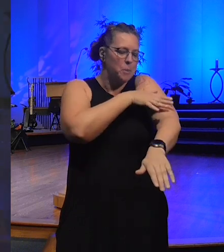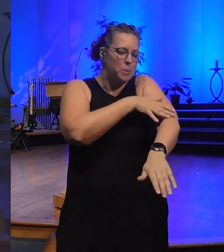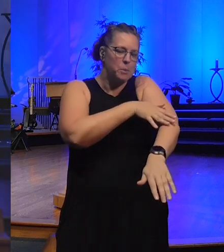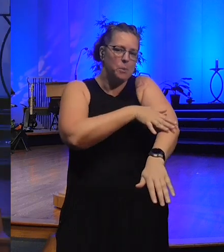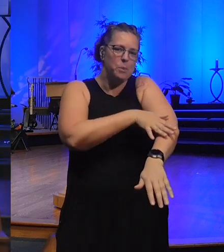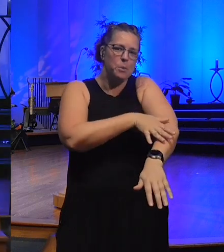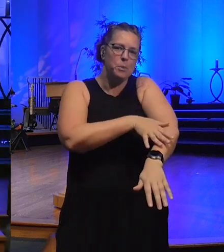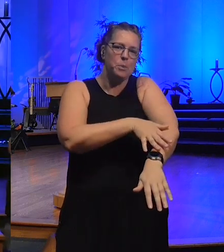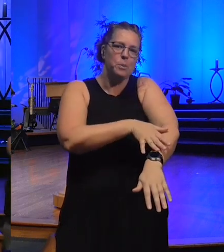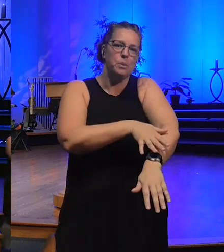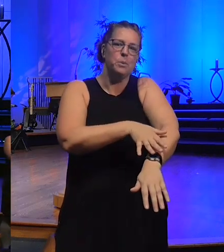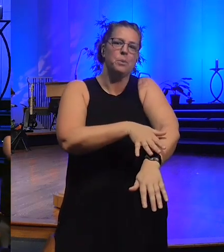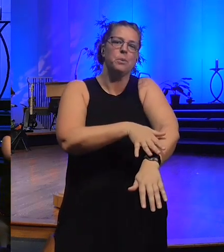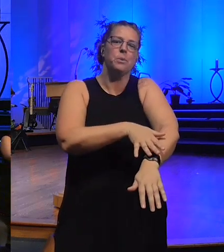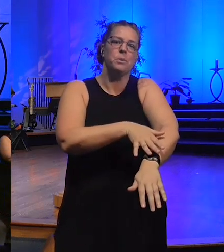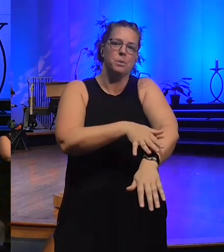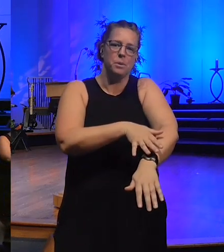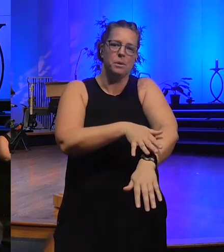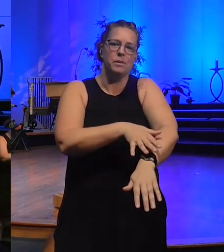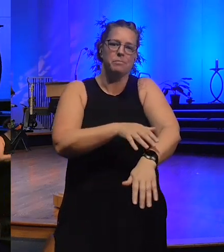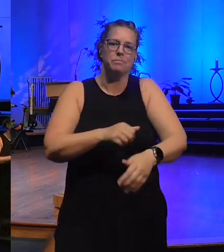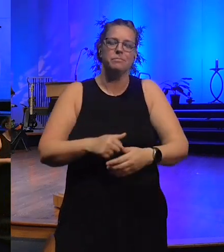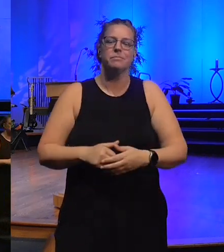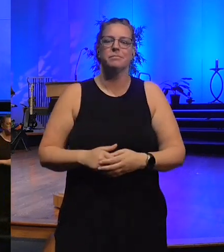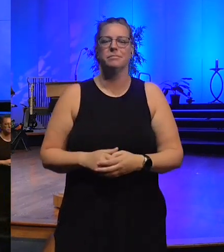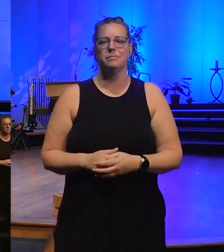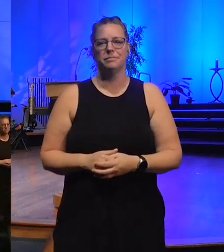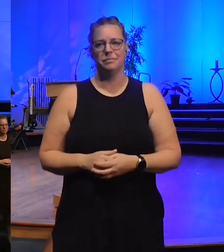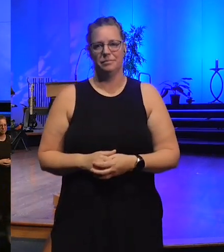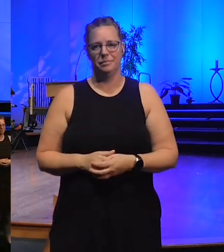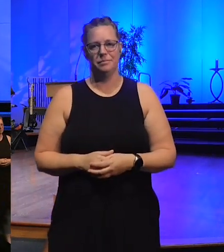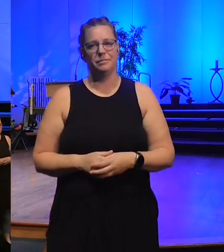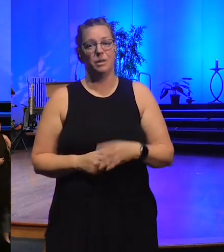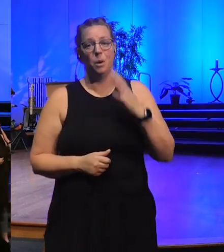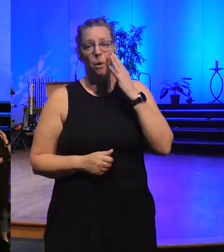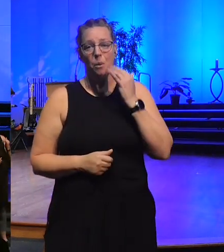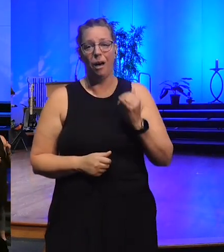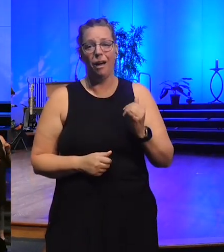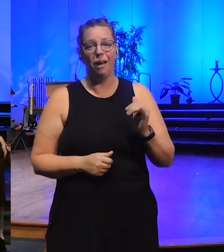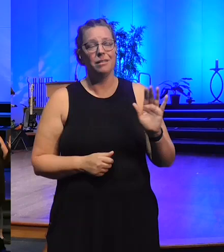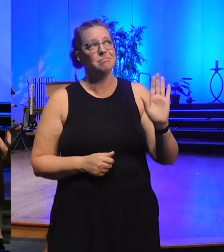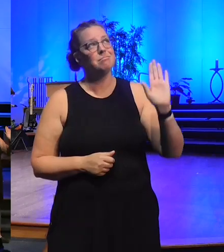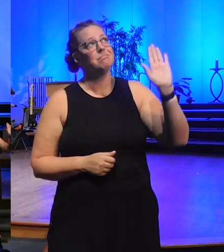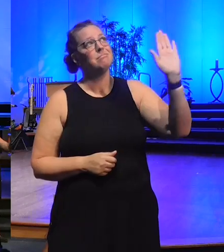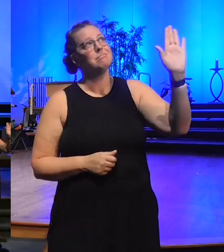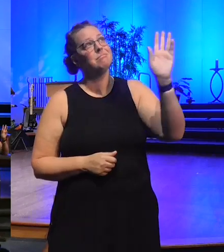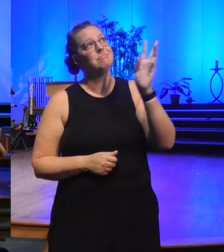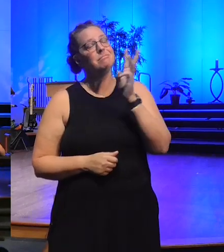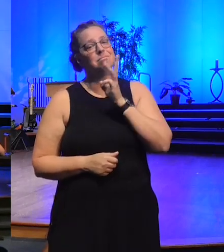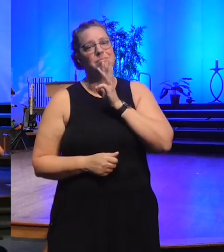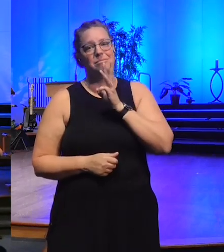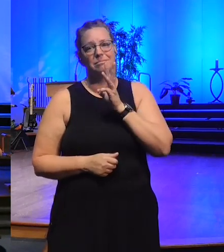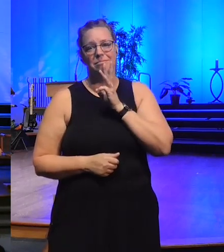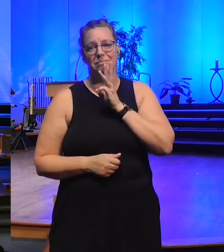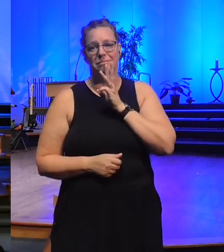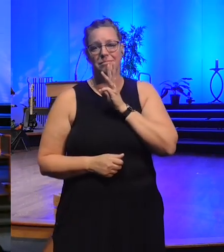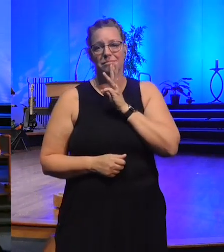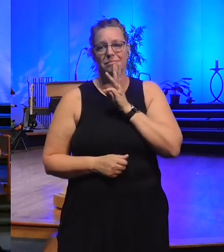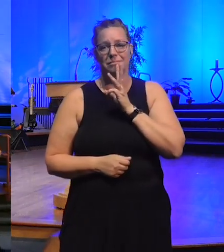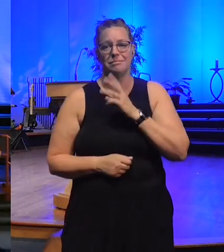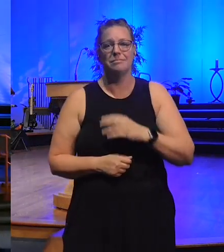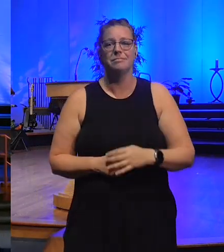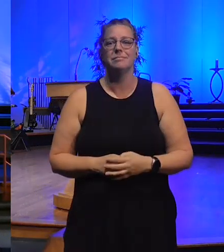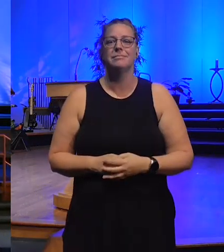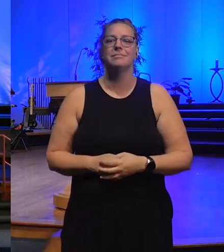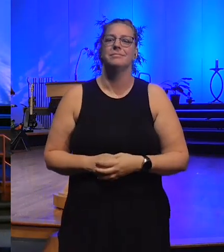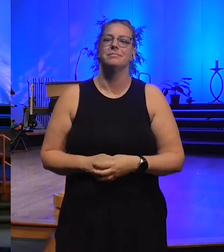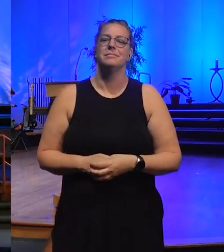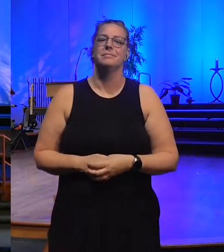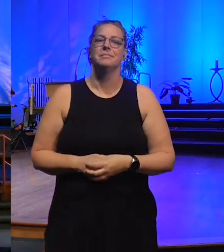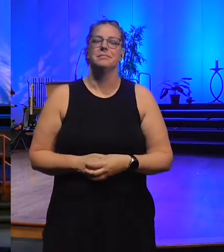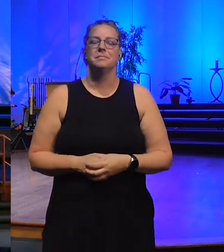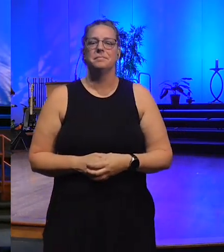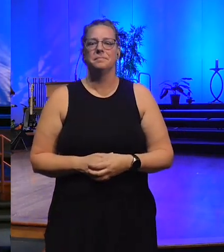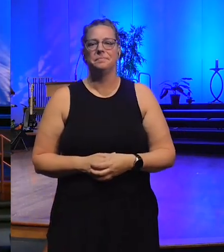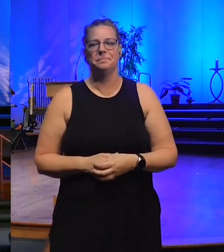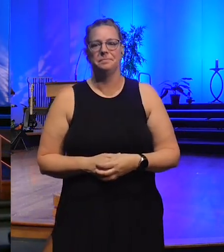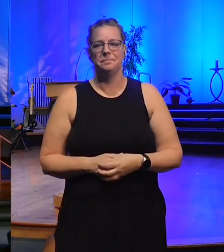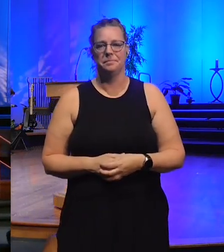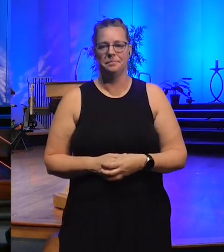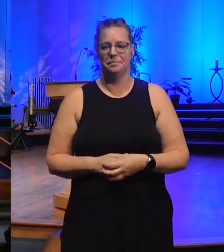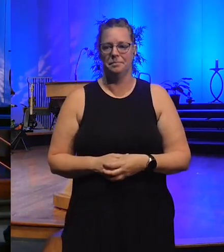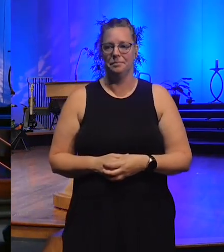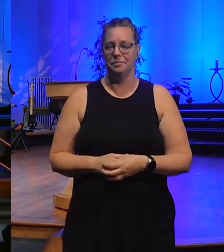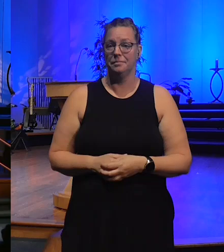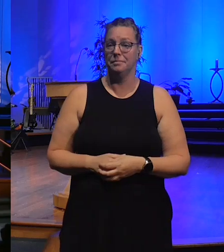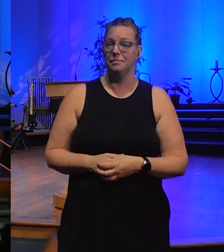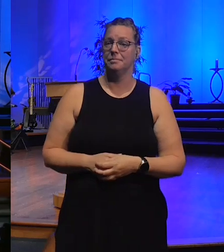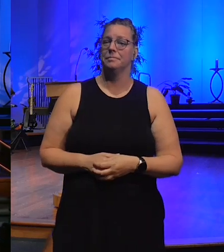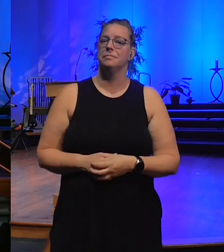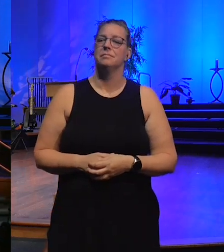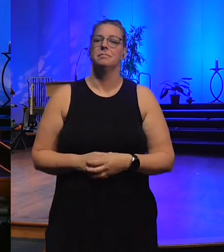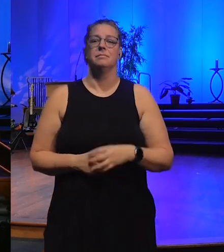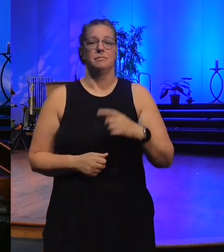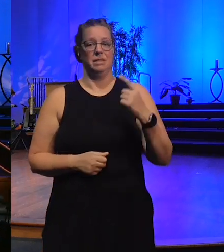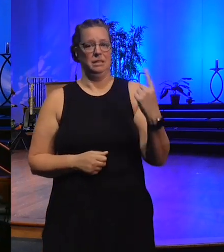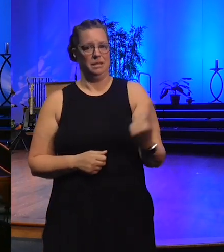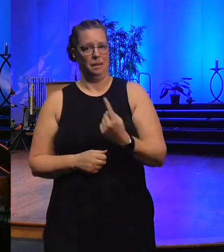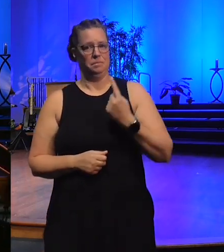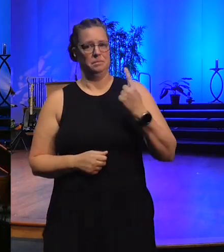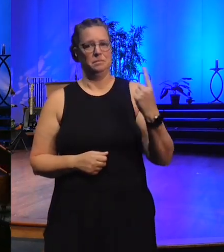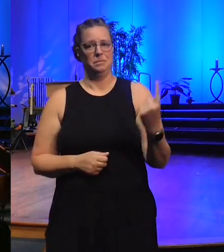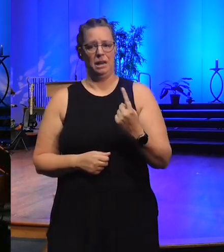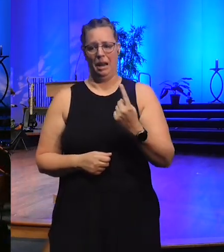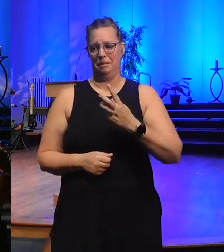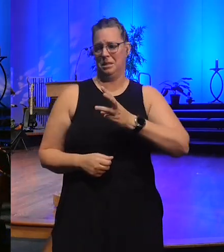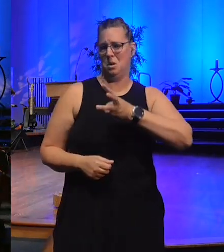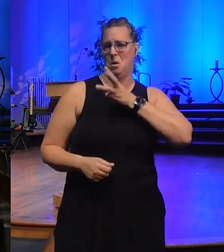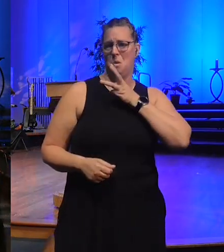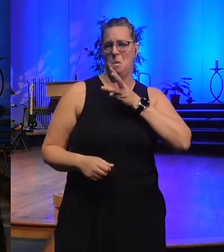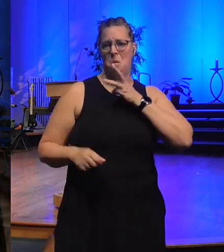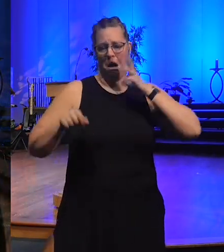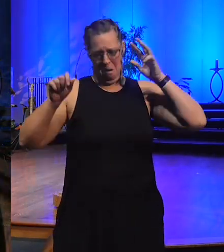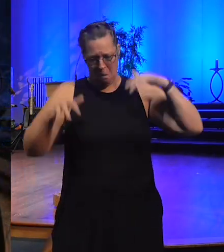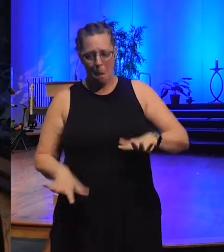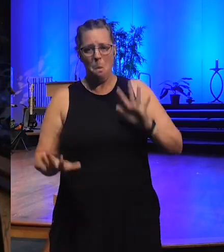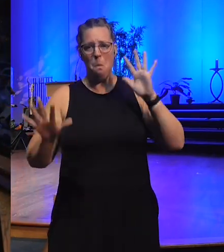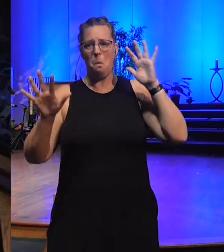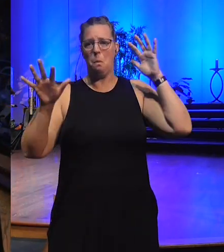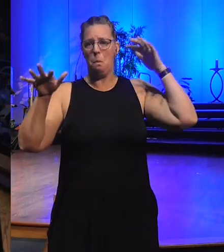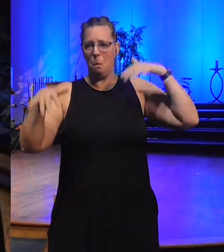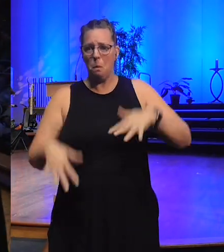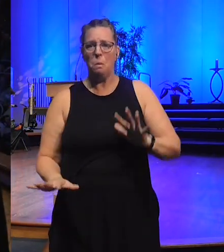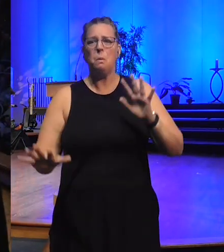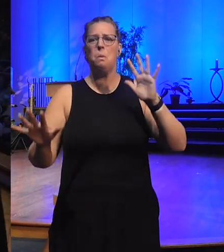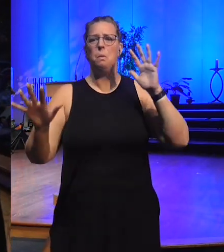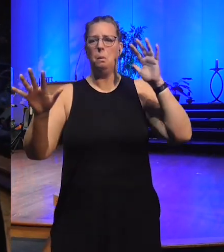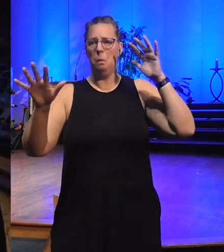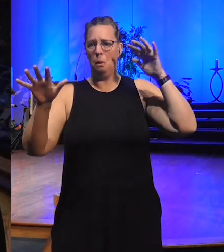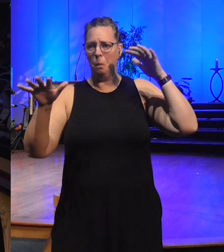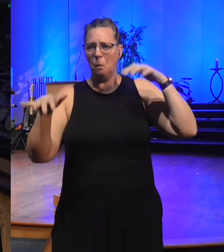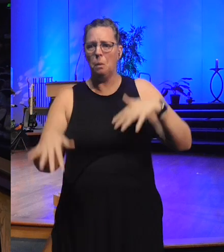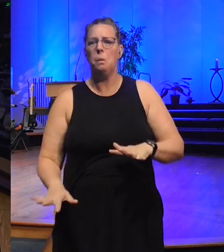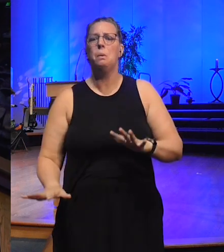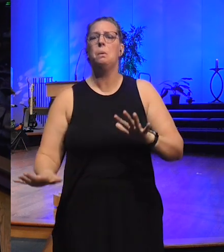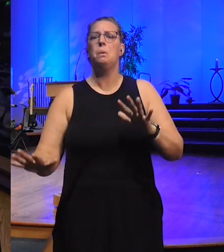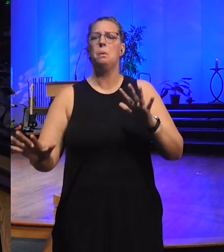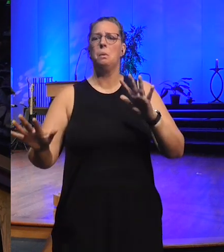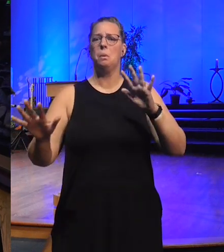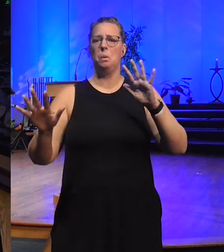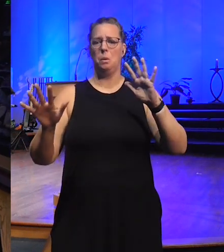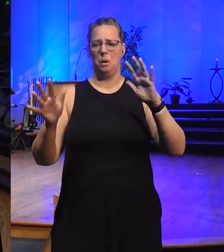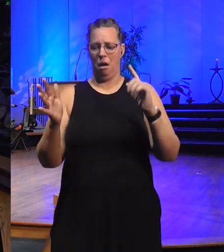smoother in your sometimes raging wild sometimes